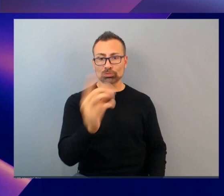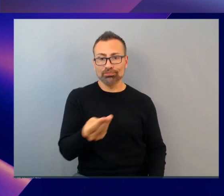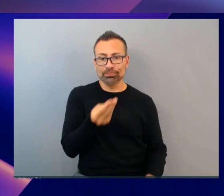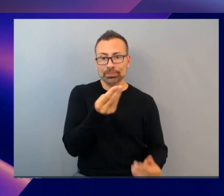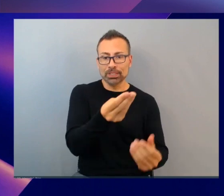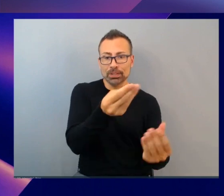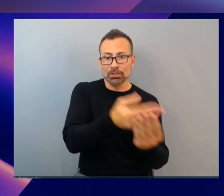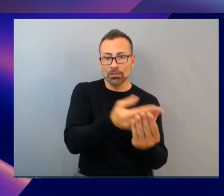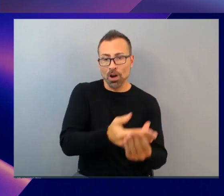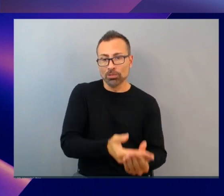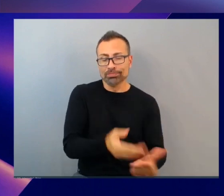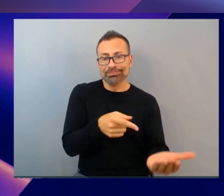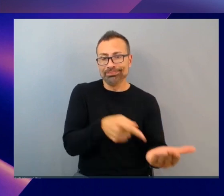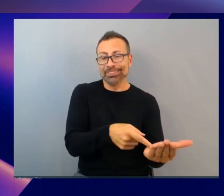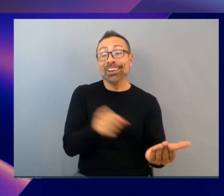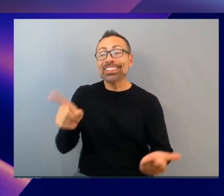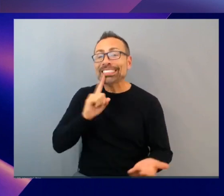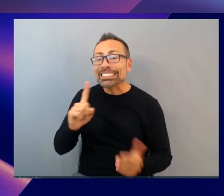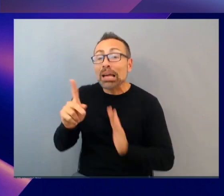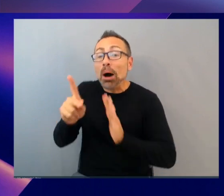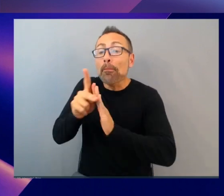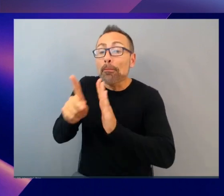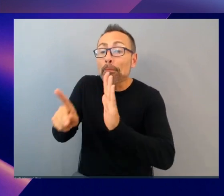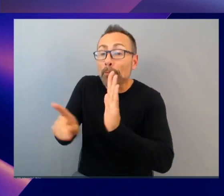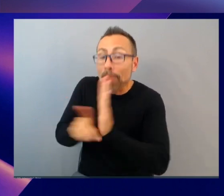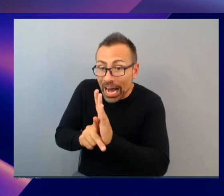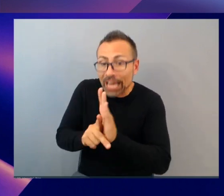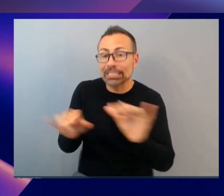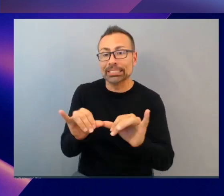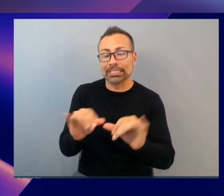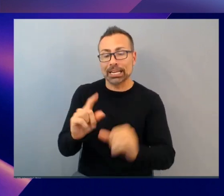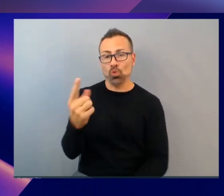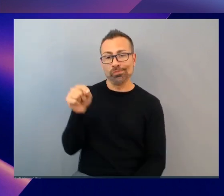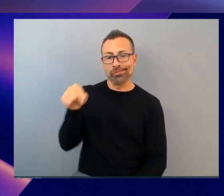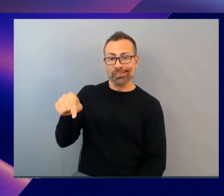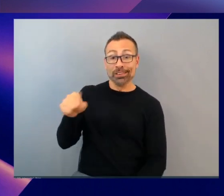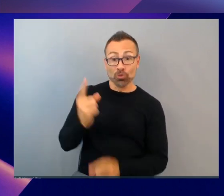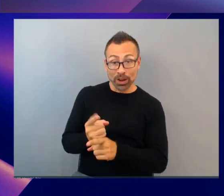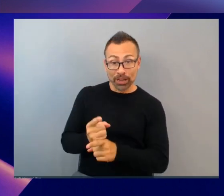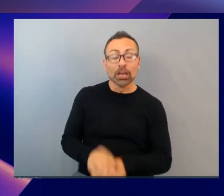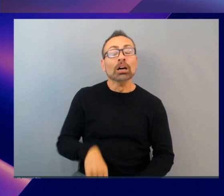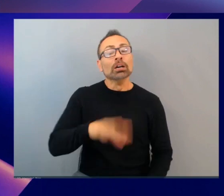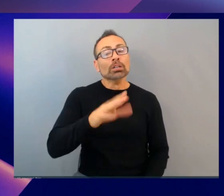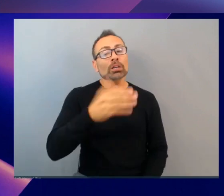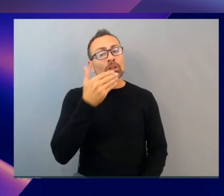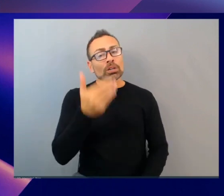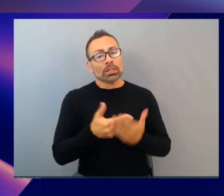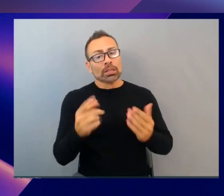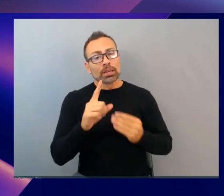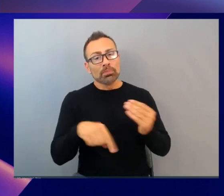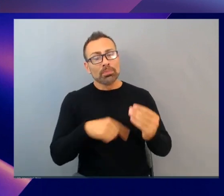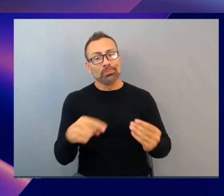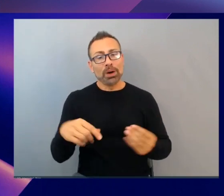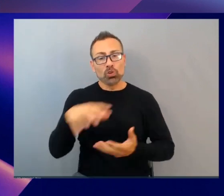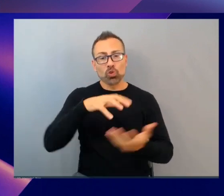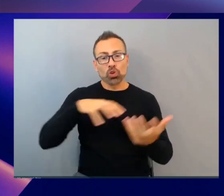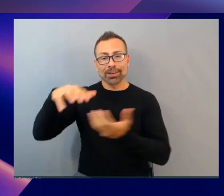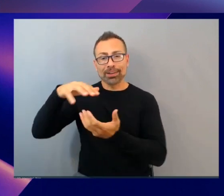and that's what this is asking about. It's just the policy, right? - Okay. But a good thing about "Cloud Quest" is that there is an interrogation mark